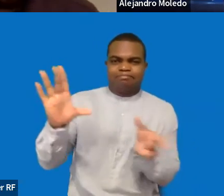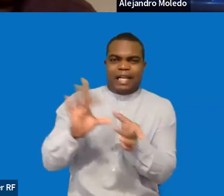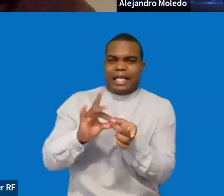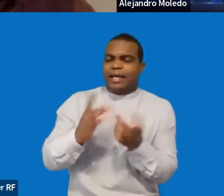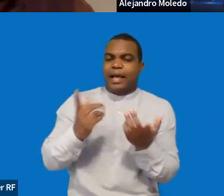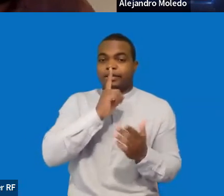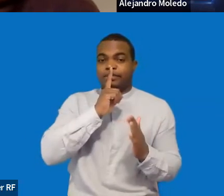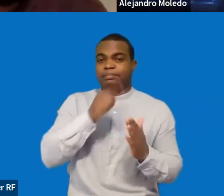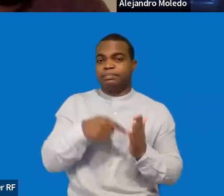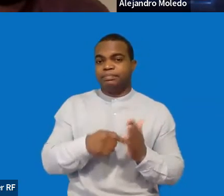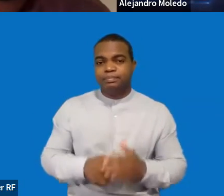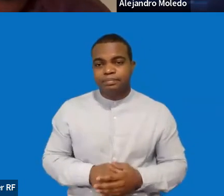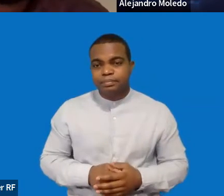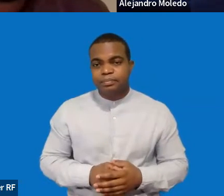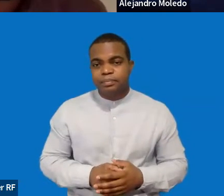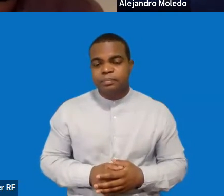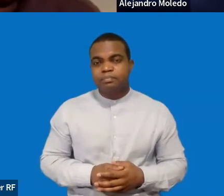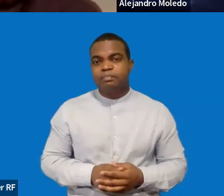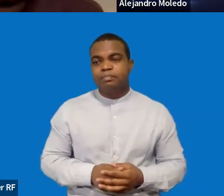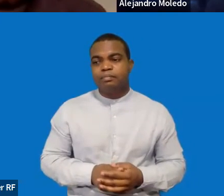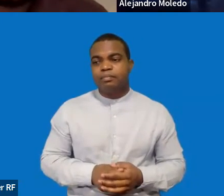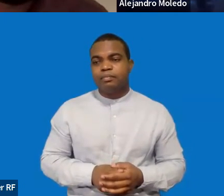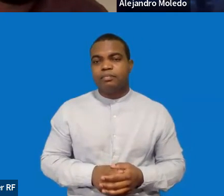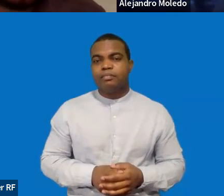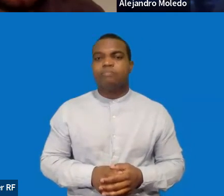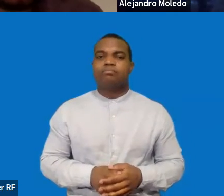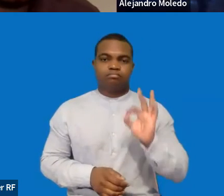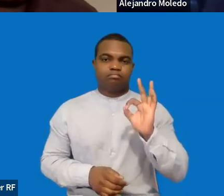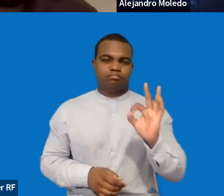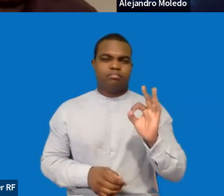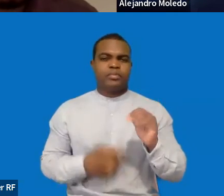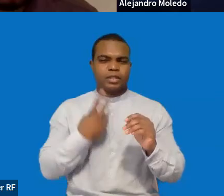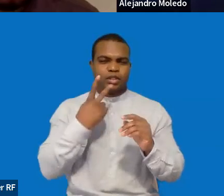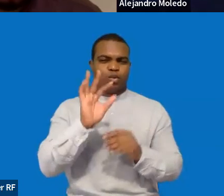Then I have, in my view, and excellent question, as communication coordinator: